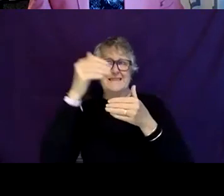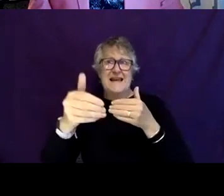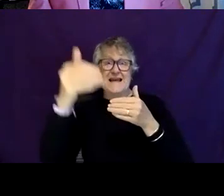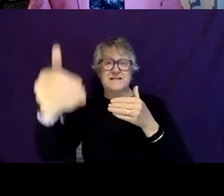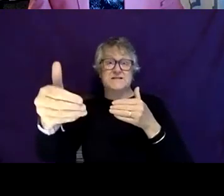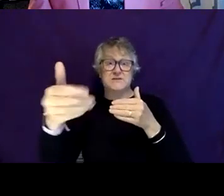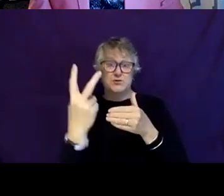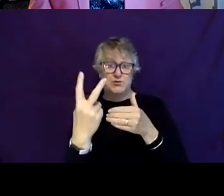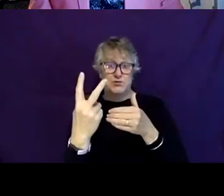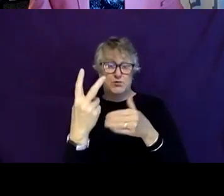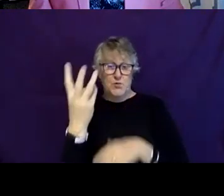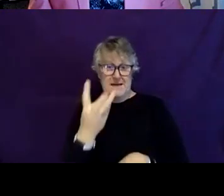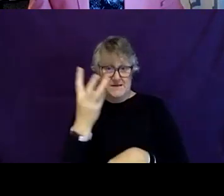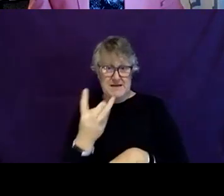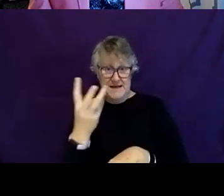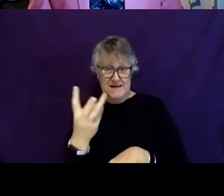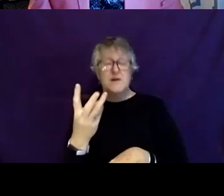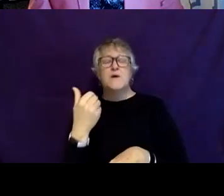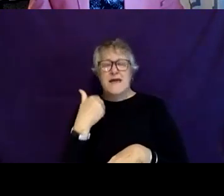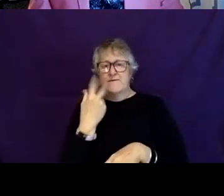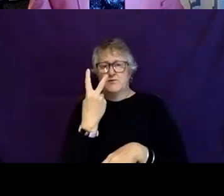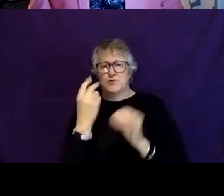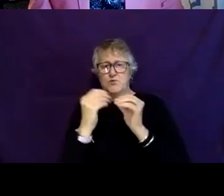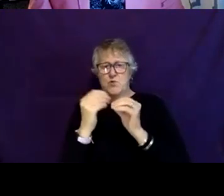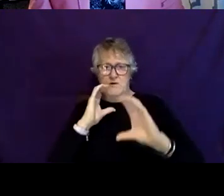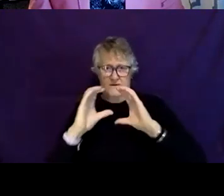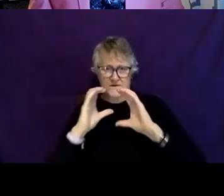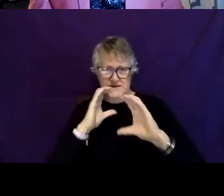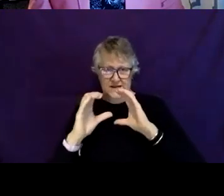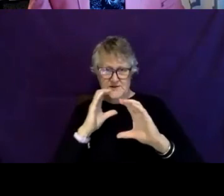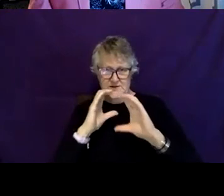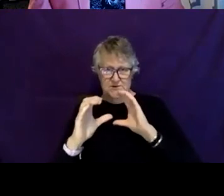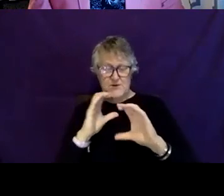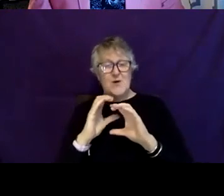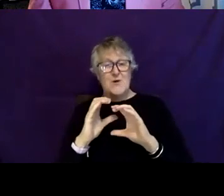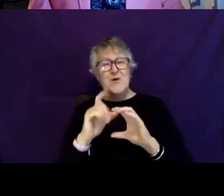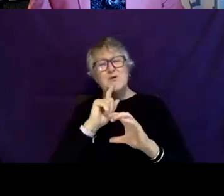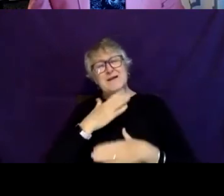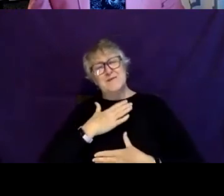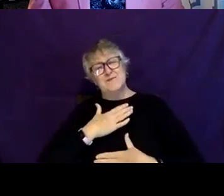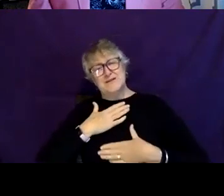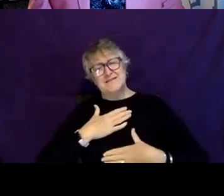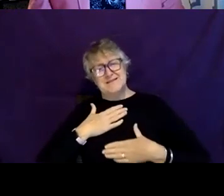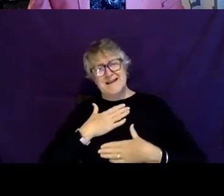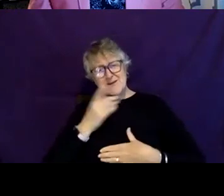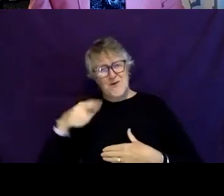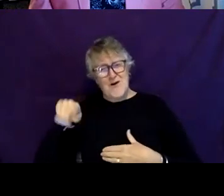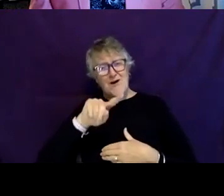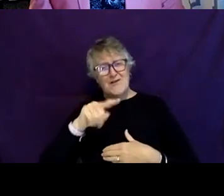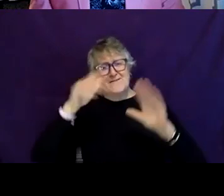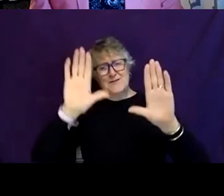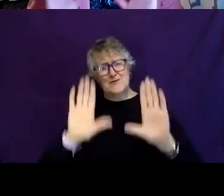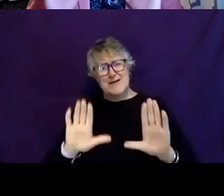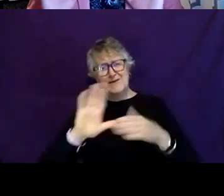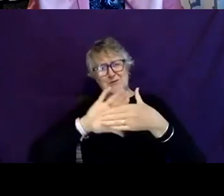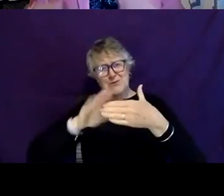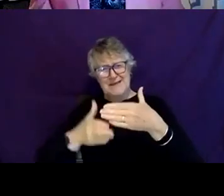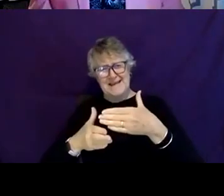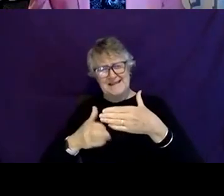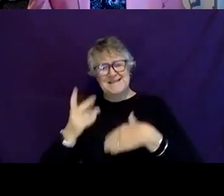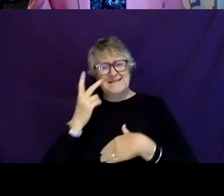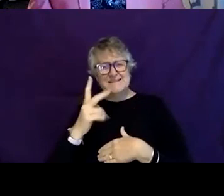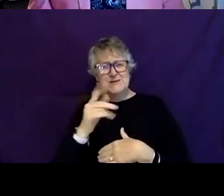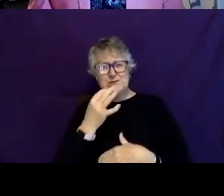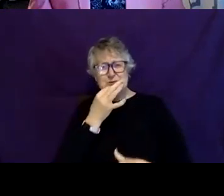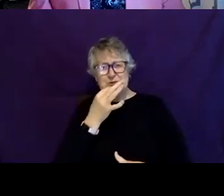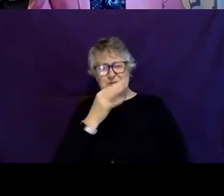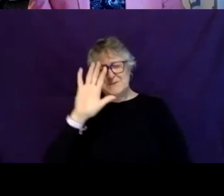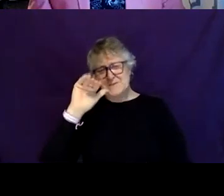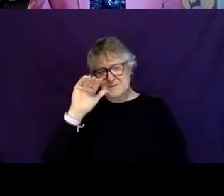And the next two Wednesdays are our following two conversations, so with that, we appreciate you all, and everyone have a great weekend, see you soon!